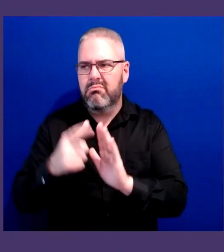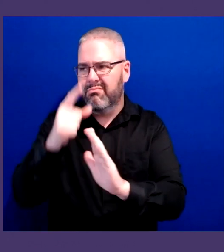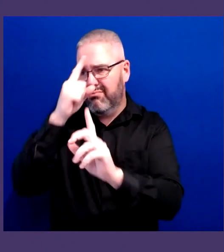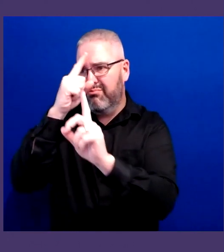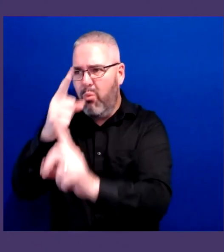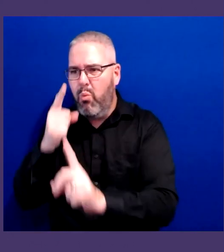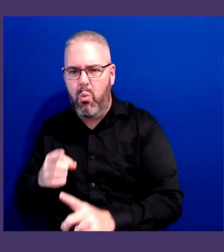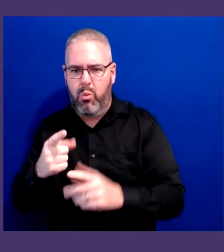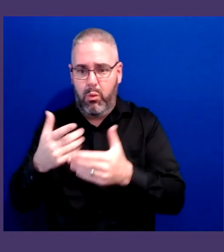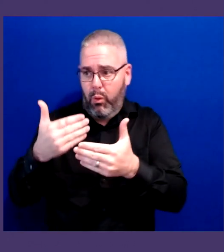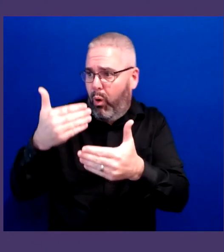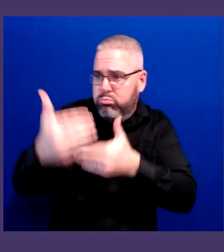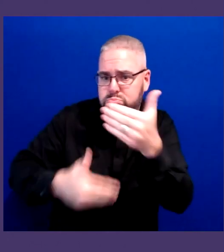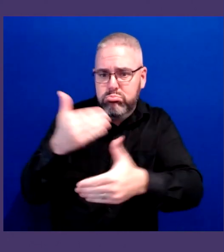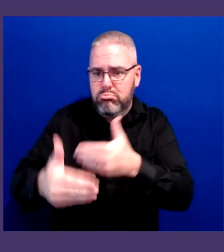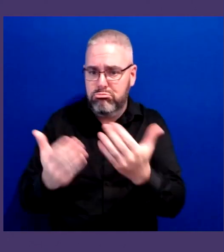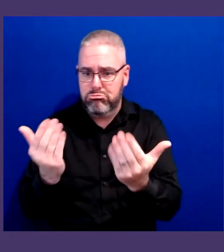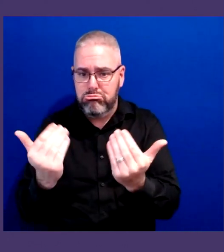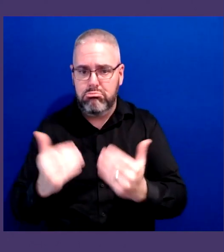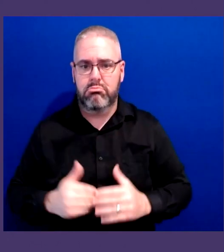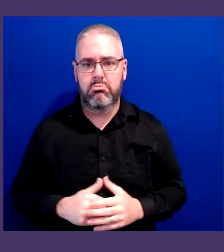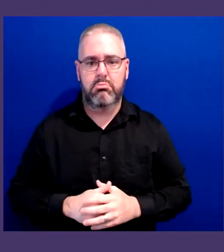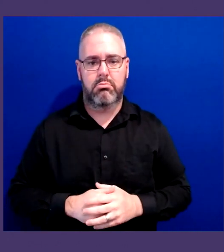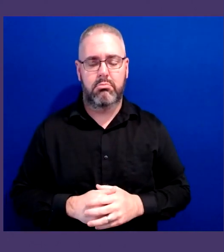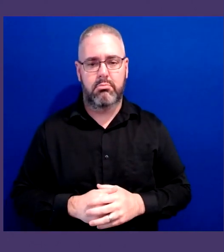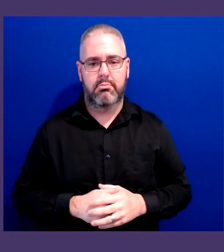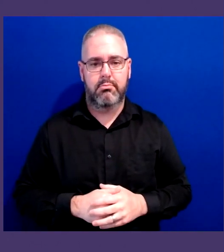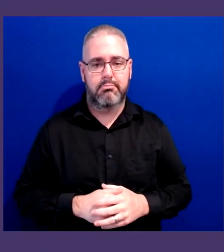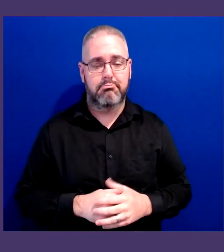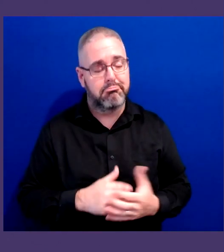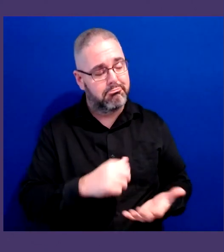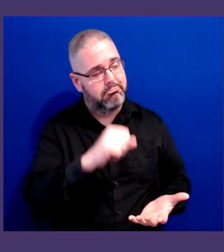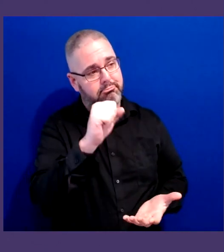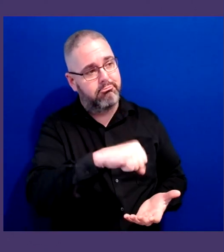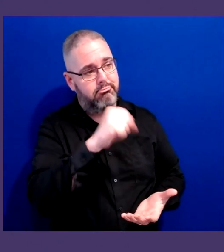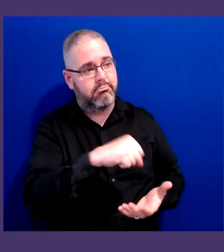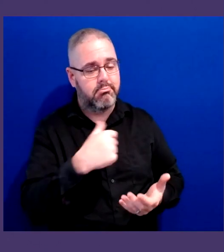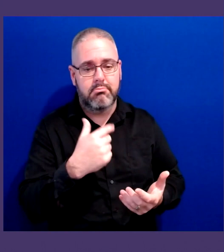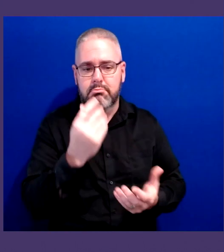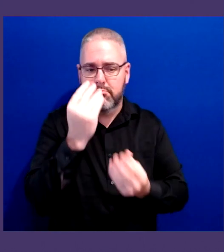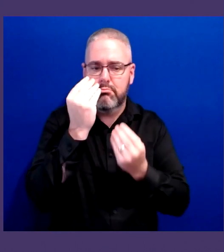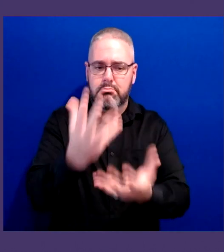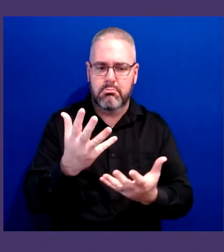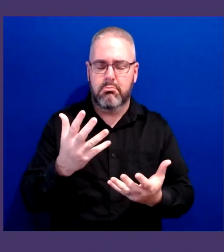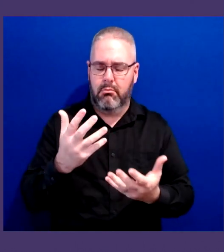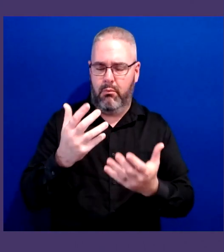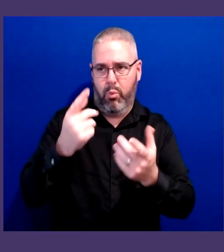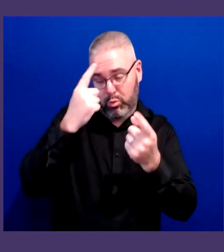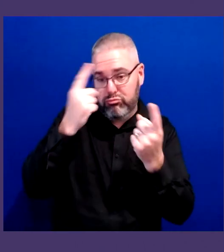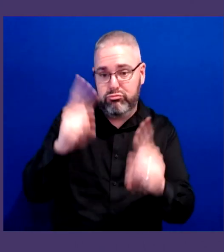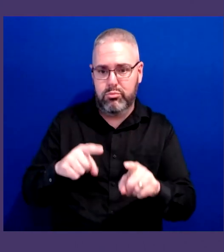Stephanie Cadieux: Well, yes, I can. I agree, there is a lot to be excited about right now,